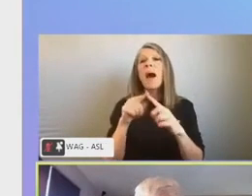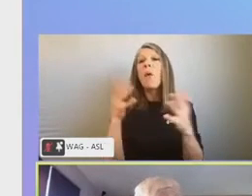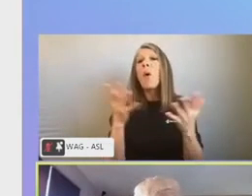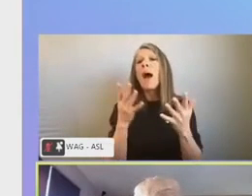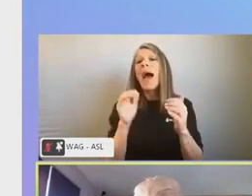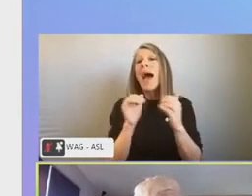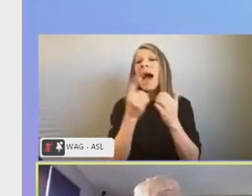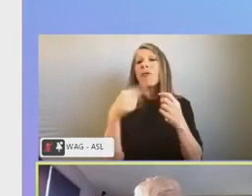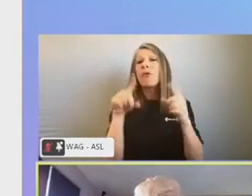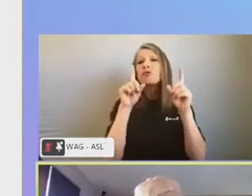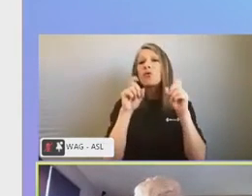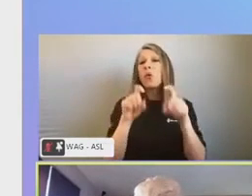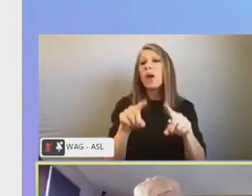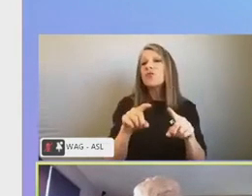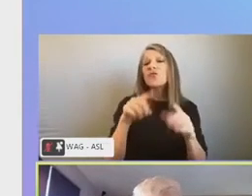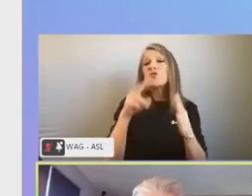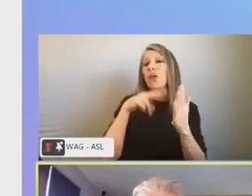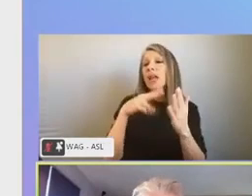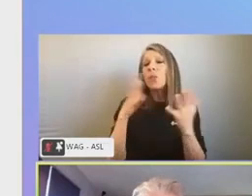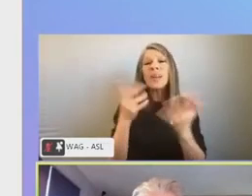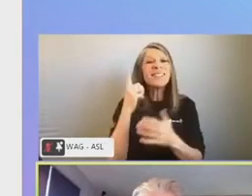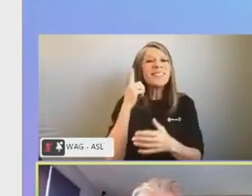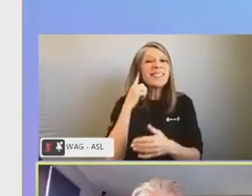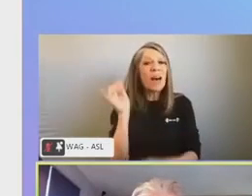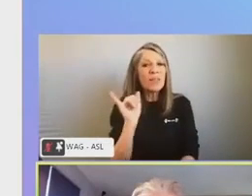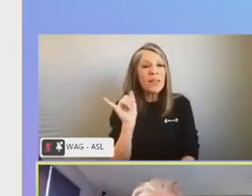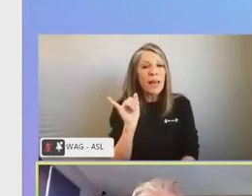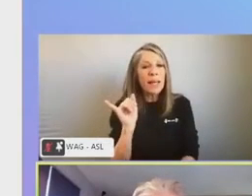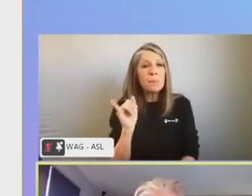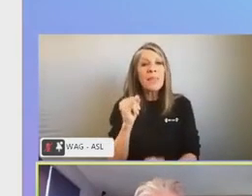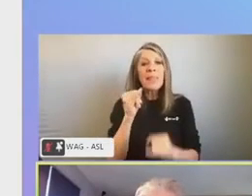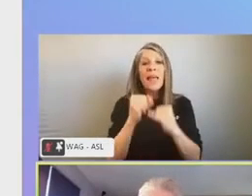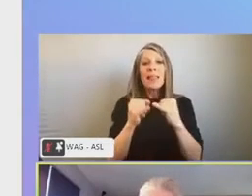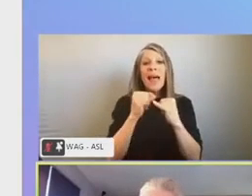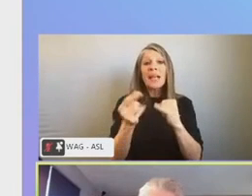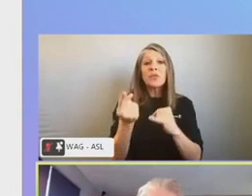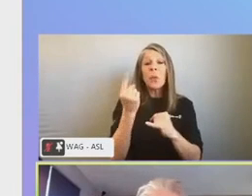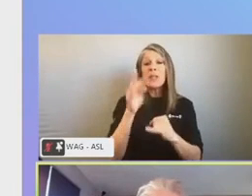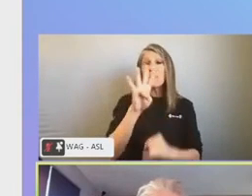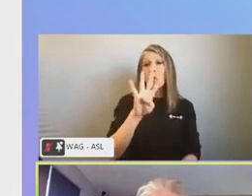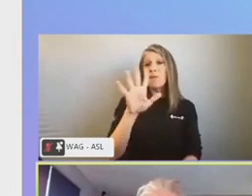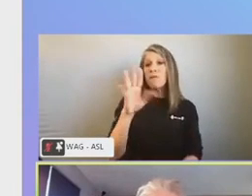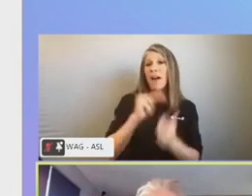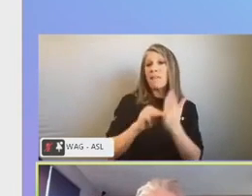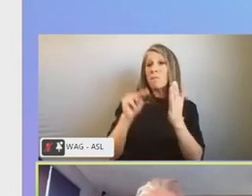about if you are in a state that puts questions on a ballot. Think about what those ballot questions, how